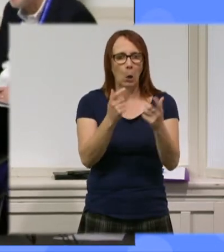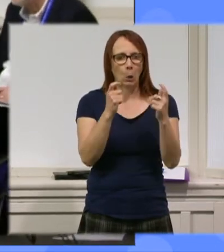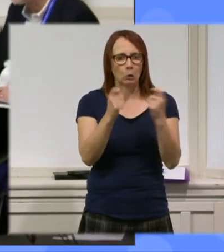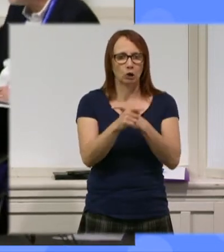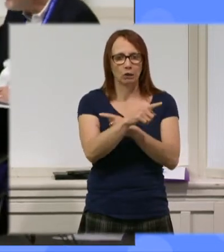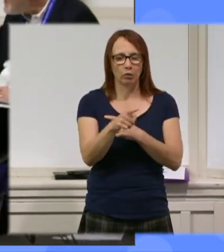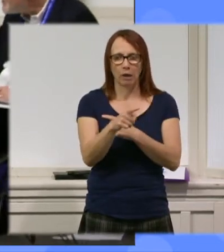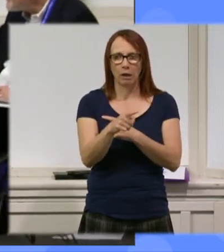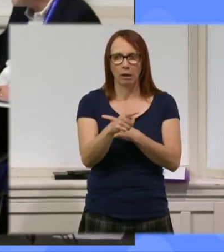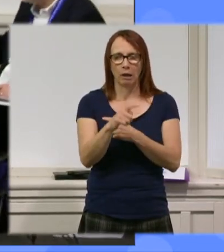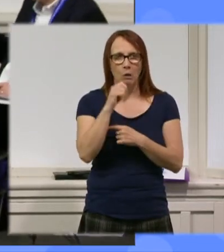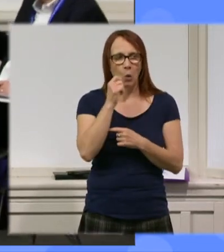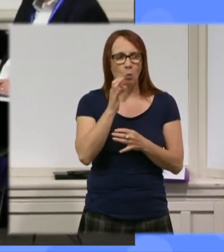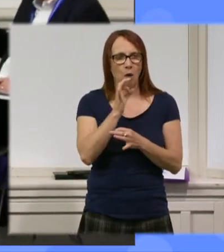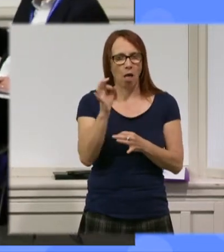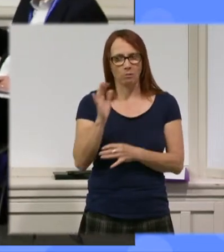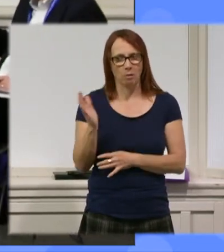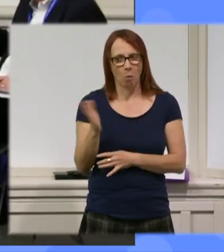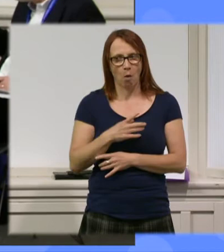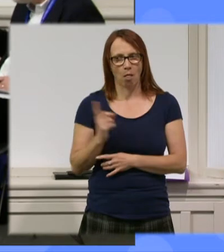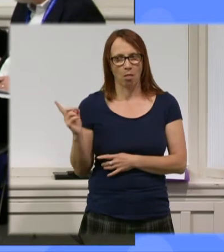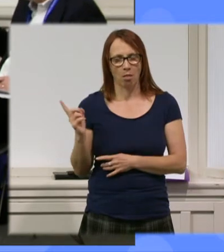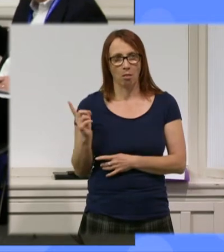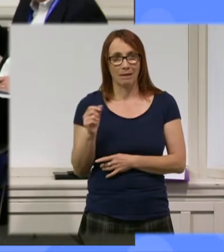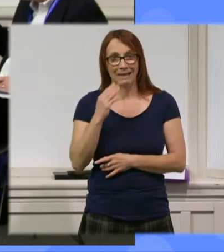and there's so very very short responses please if you can and each of these